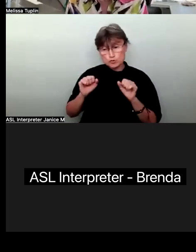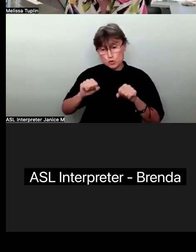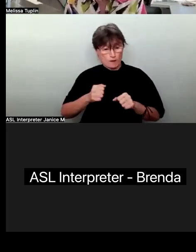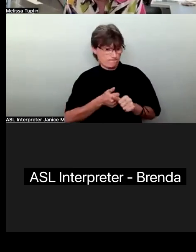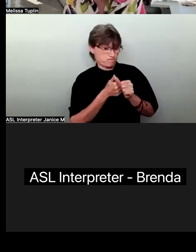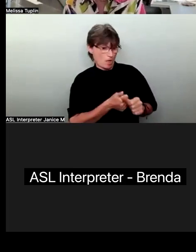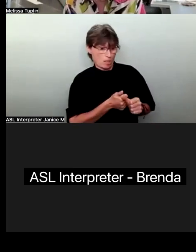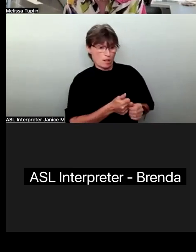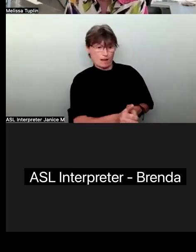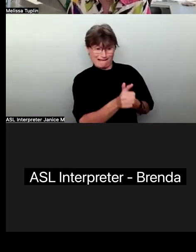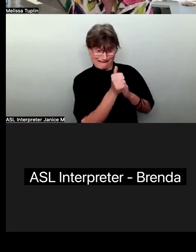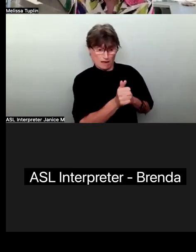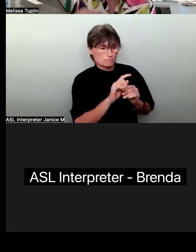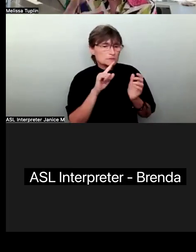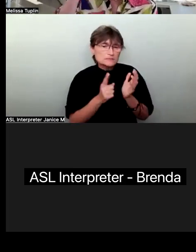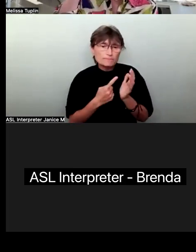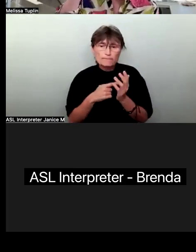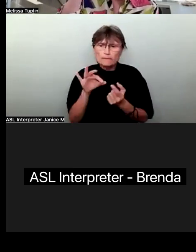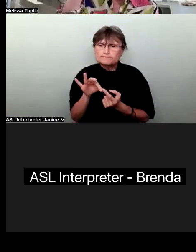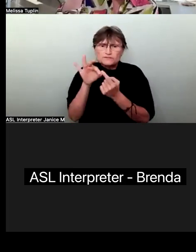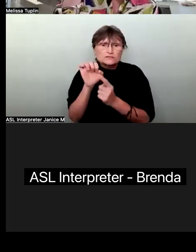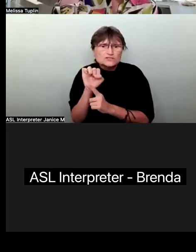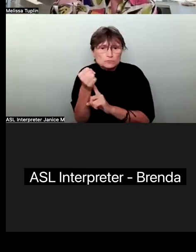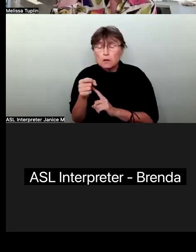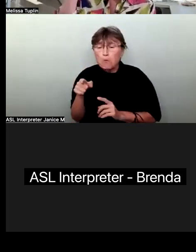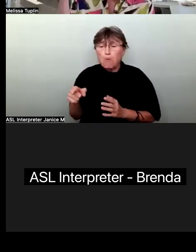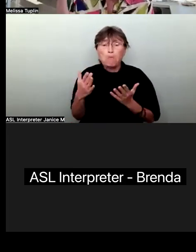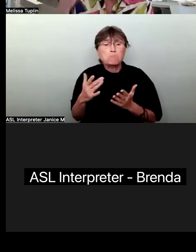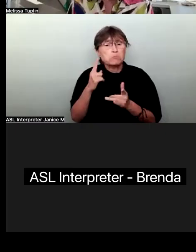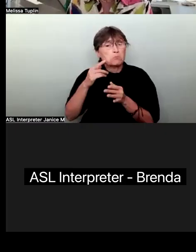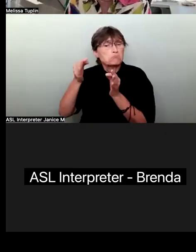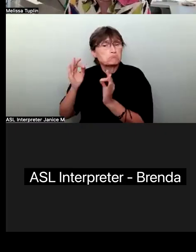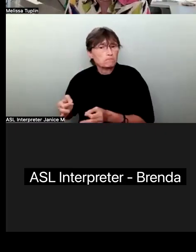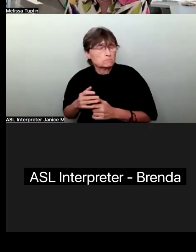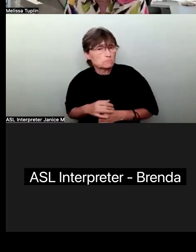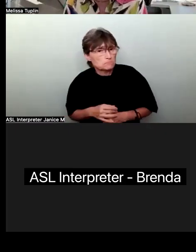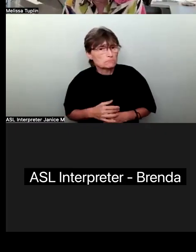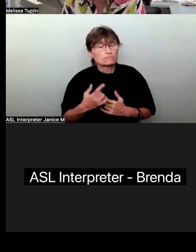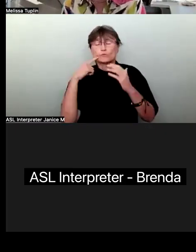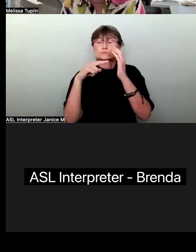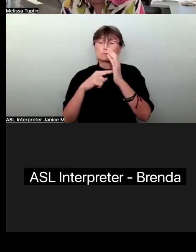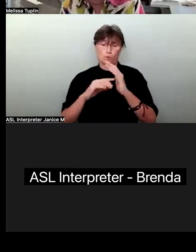in special cases. So for example, if an organization's starting grant